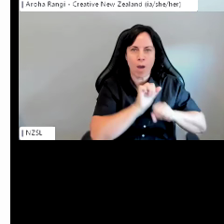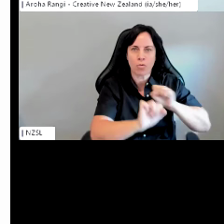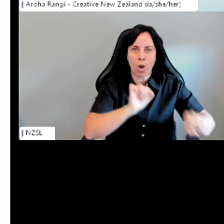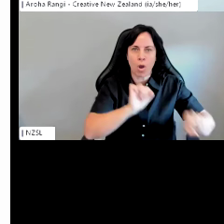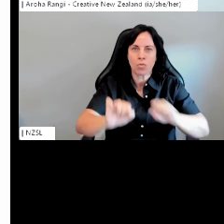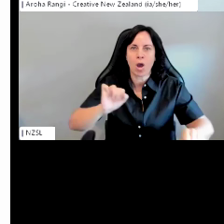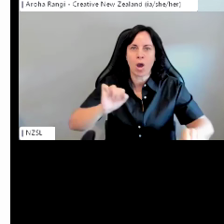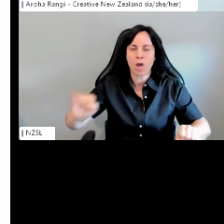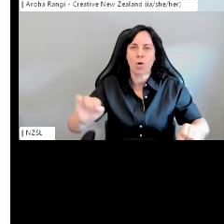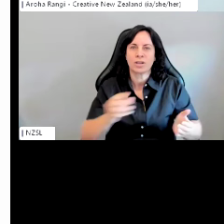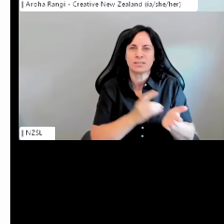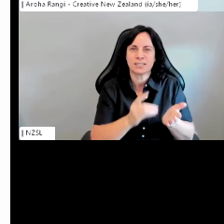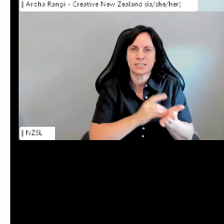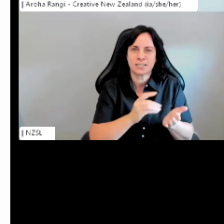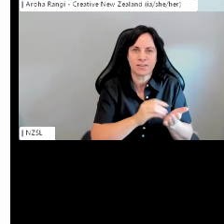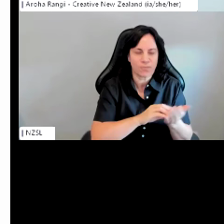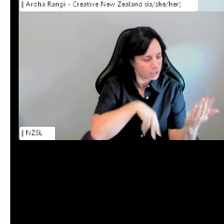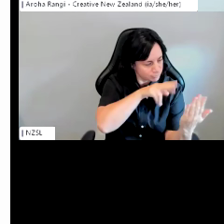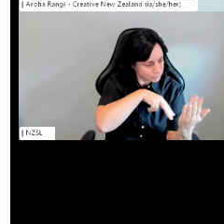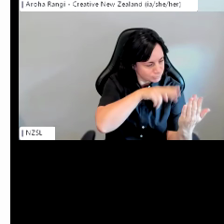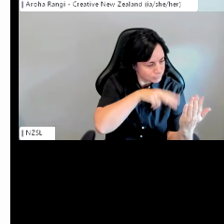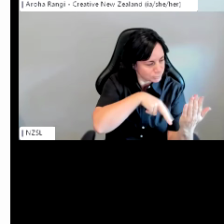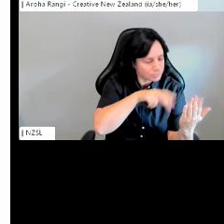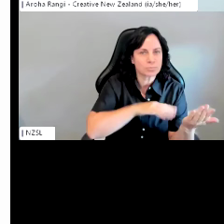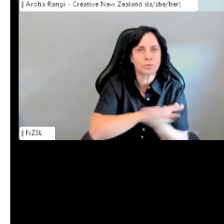social interaction that they're having with each other is limited because everyone's always on